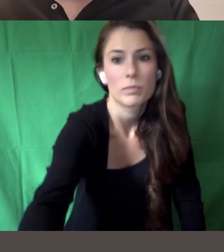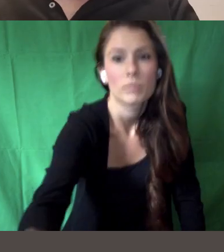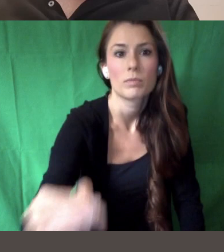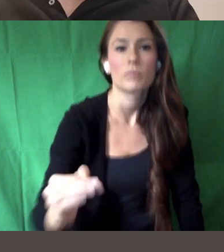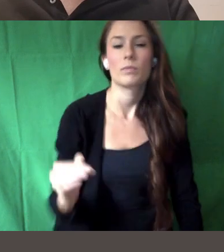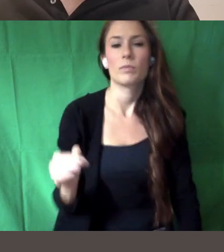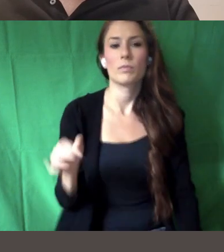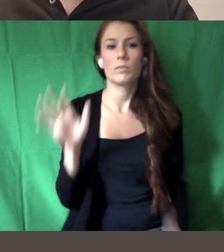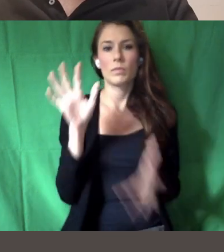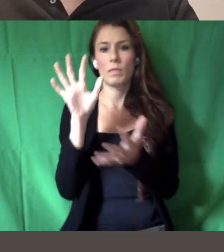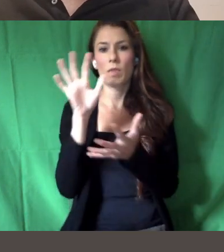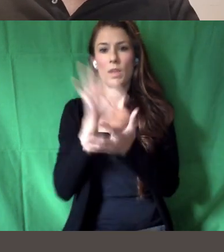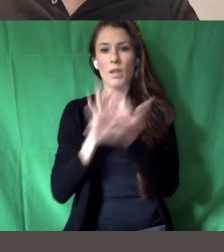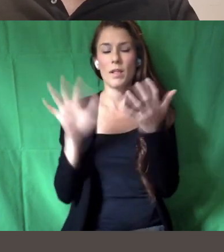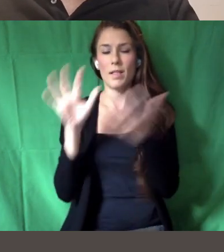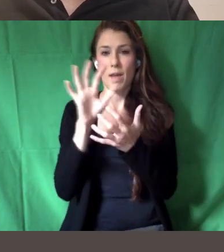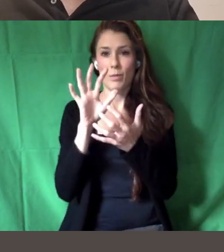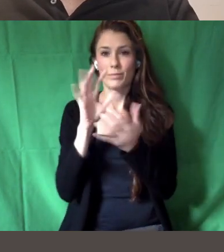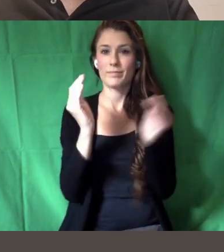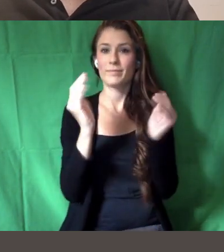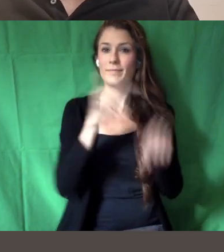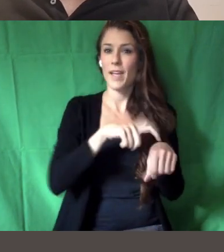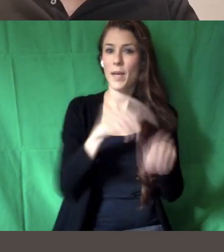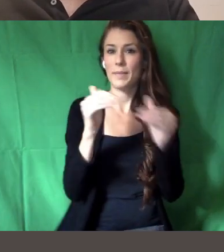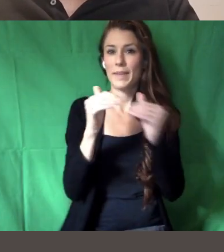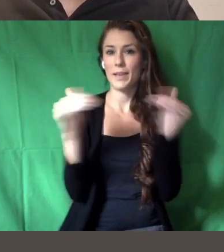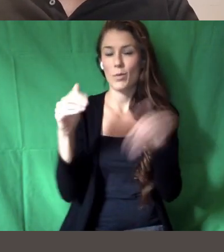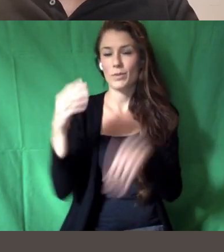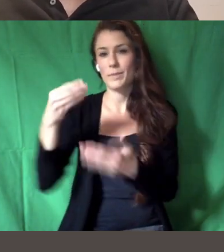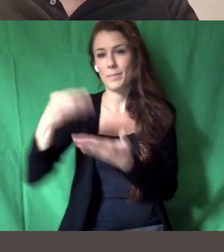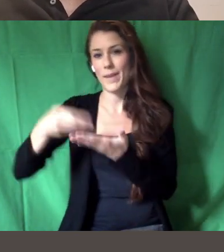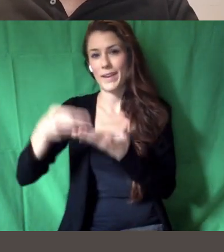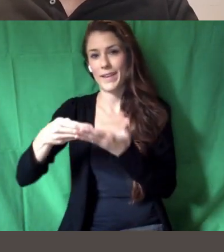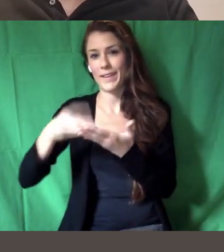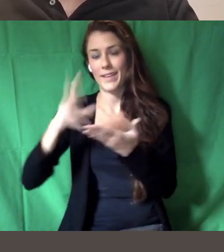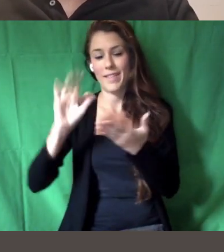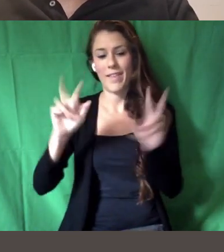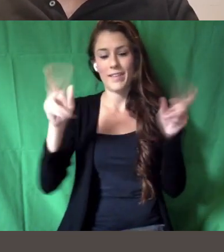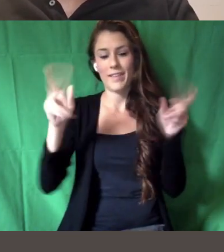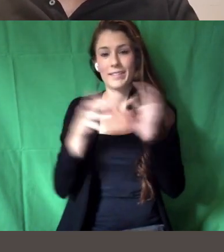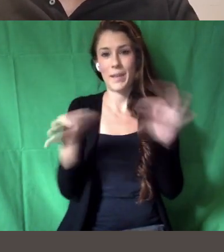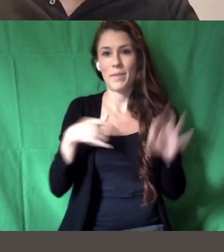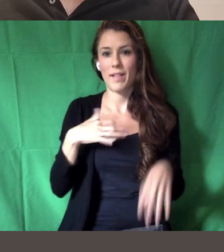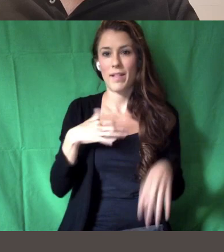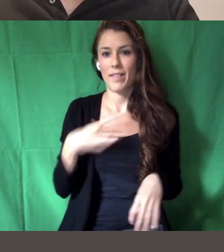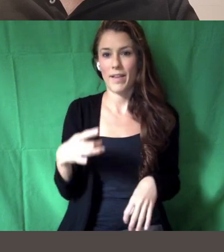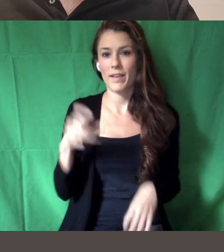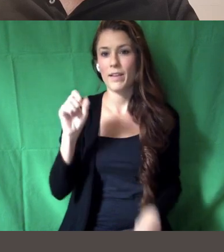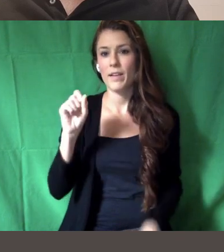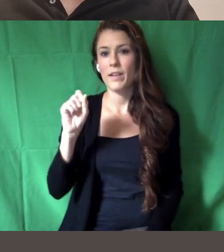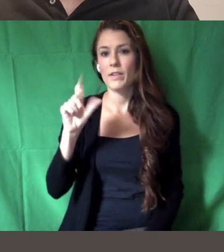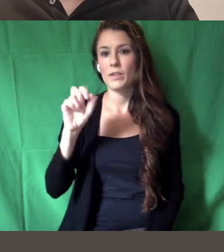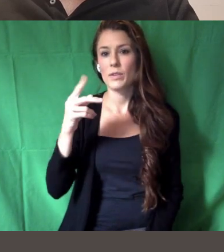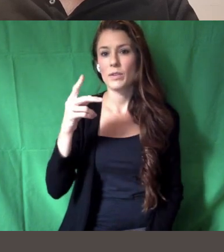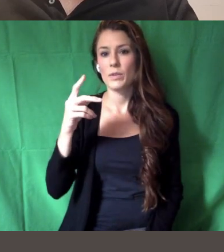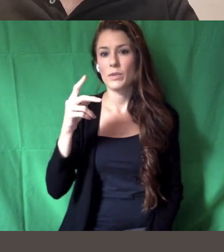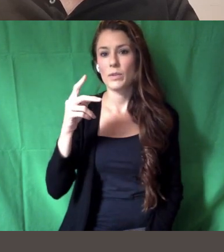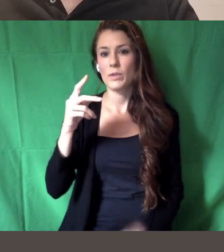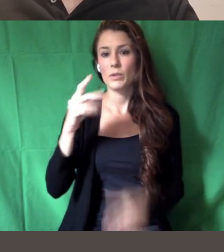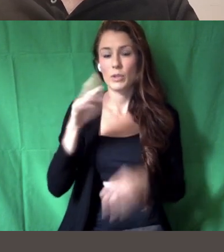In the cloud, time equals money. I like this statement. Slow computations indeed cost more,